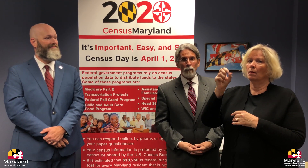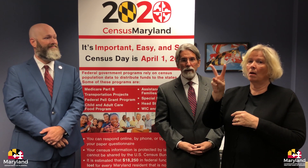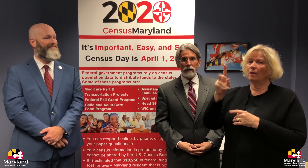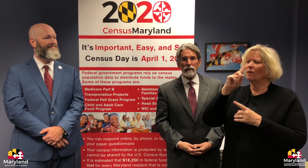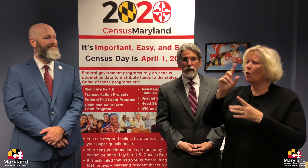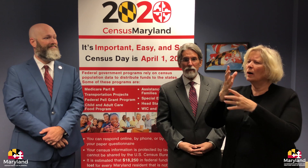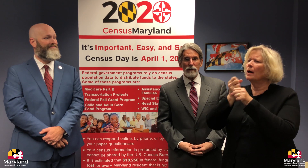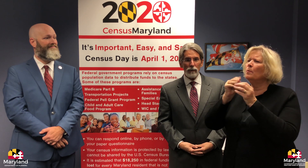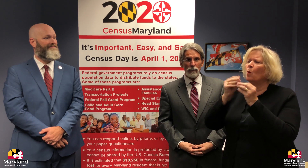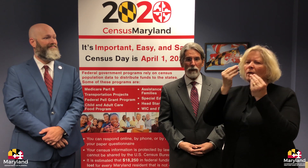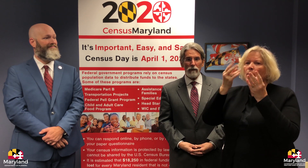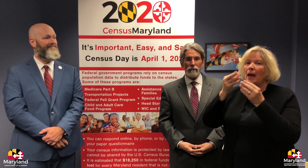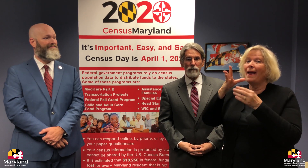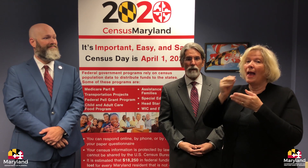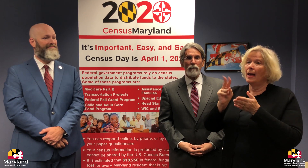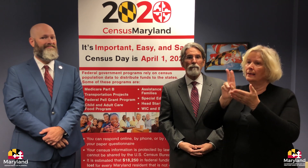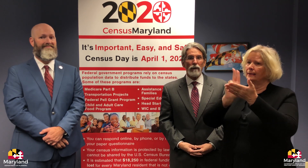and to sign up for our weekly Census newsletter.